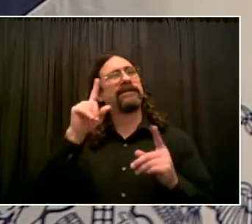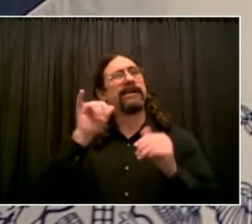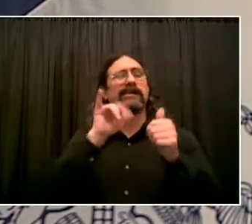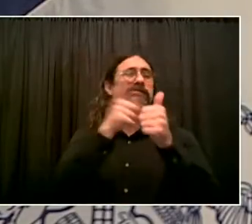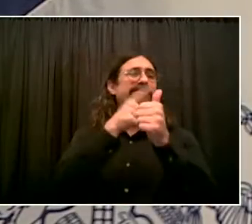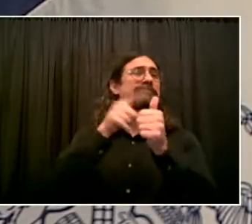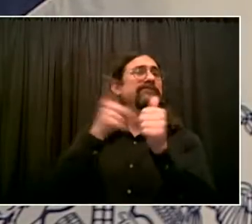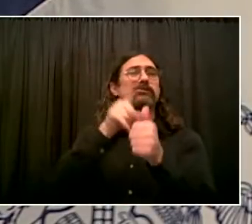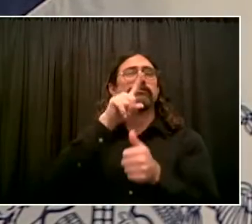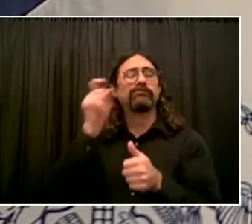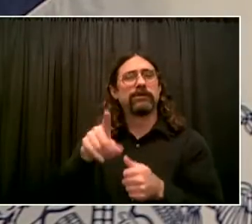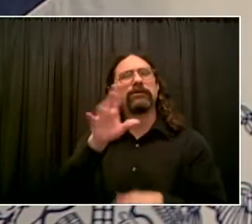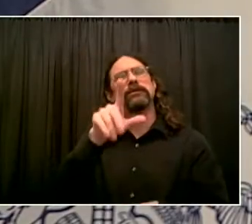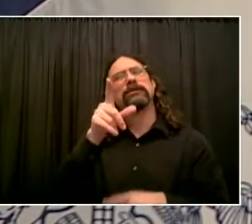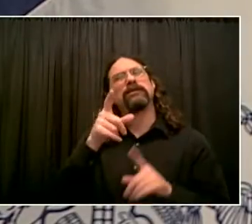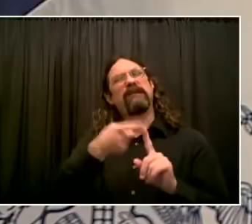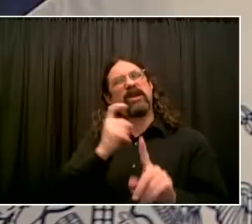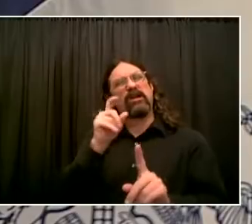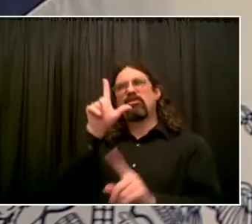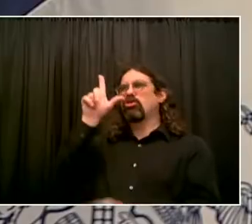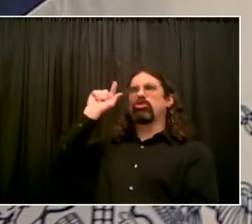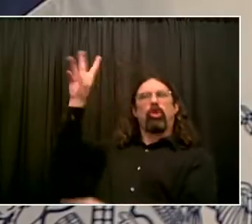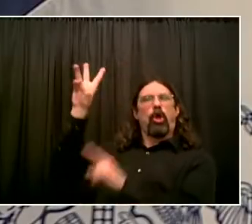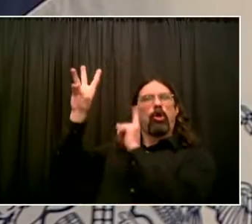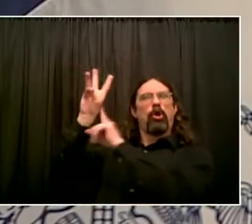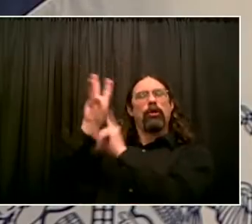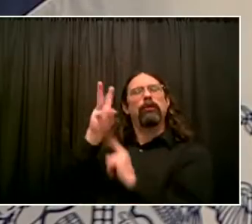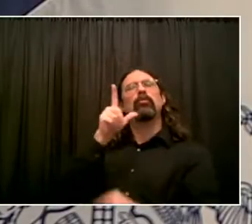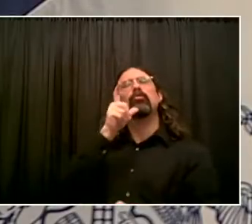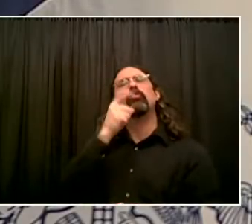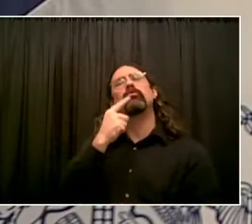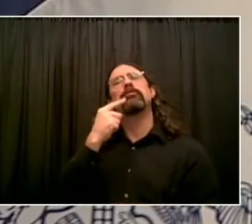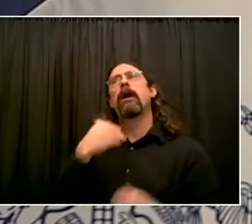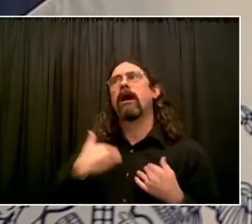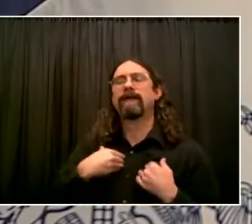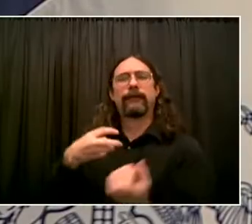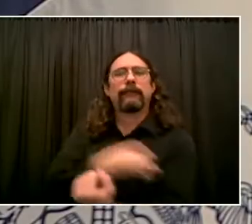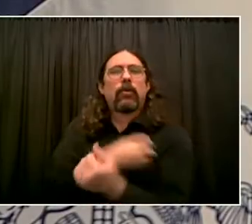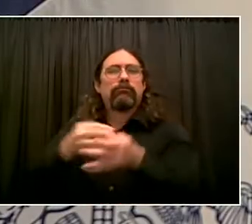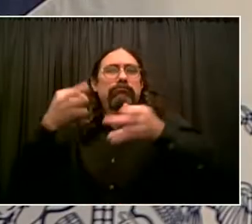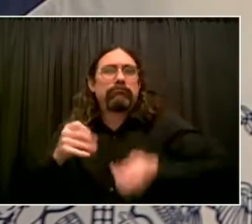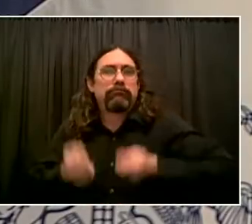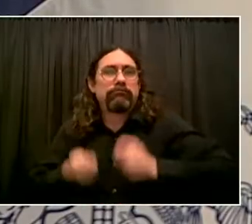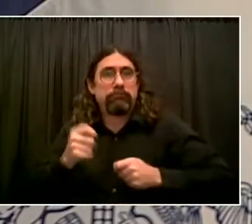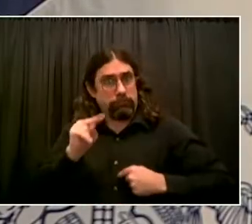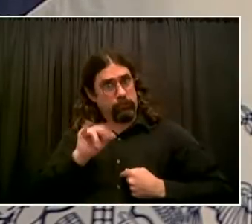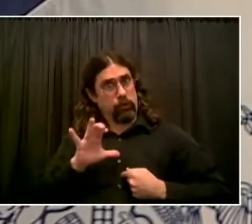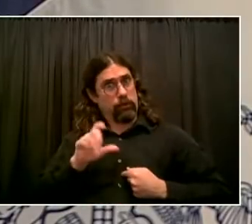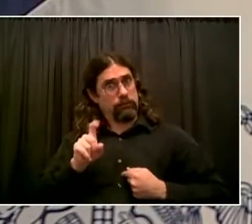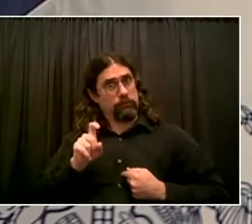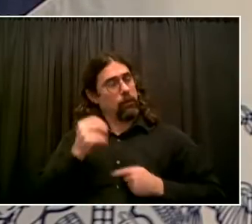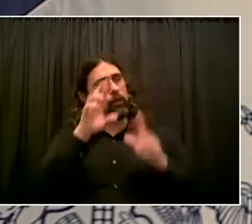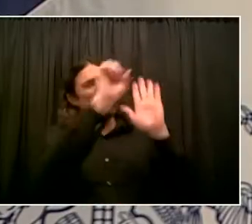CITY CAN DO BECAUSE I ITHNK IT IS SOMETHING THE STATE GOVERNMENT NEEDS TO DO. BUT LET'S SEE WHAT THEY BRING SOURED, D ANTHEN WE CAN JUDGE ACCORDINGLY FROM THEIR .